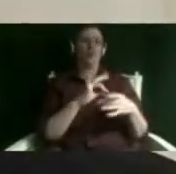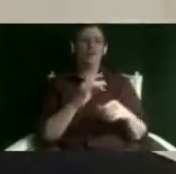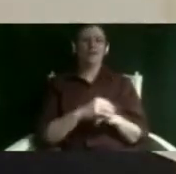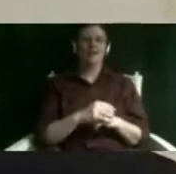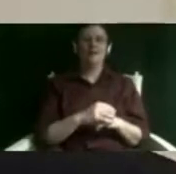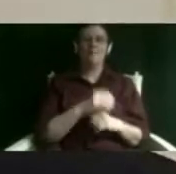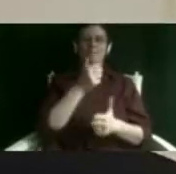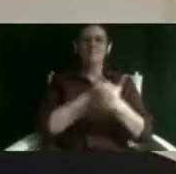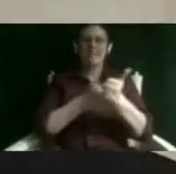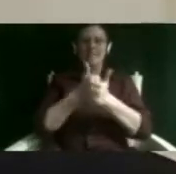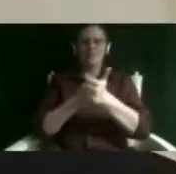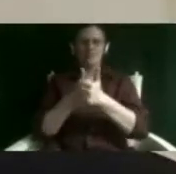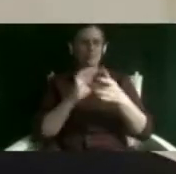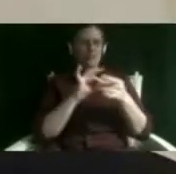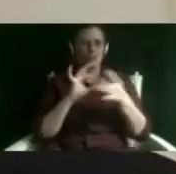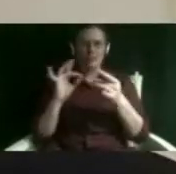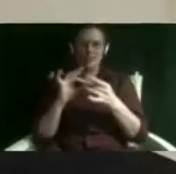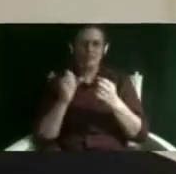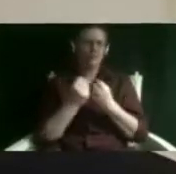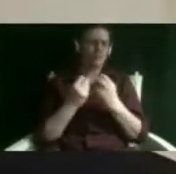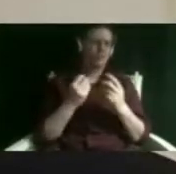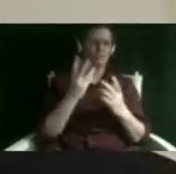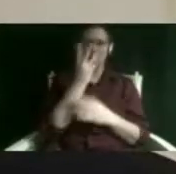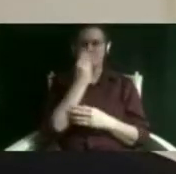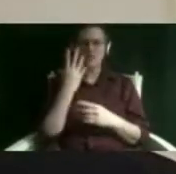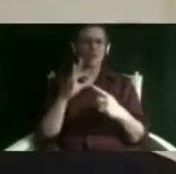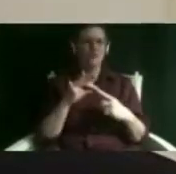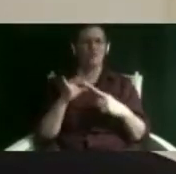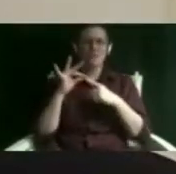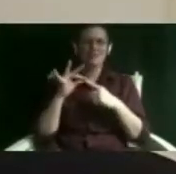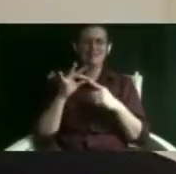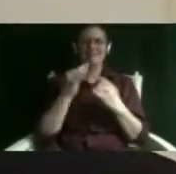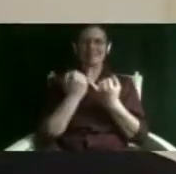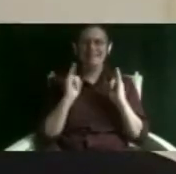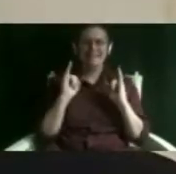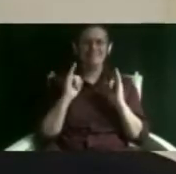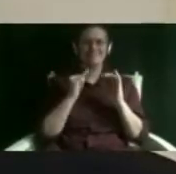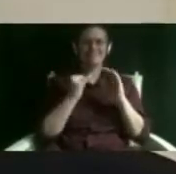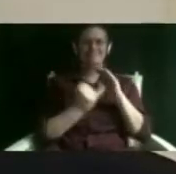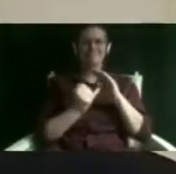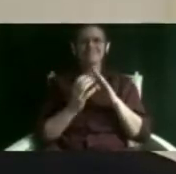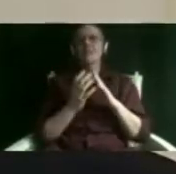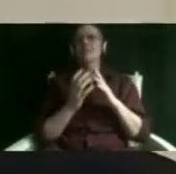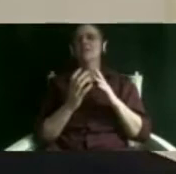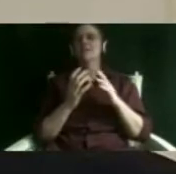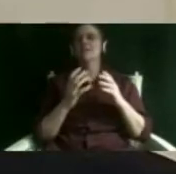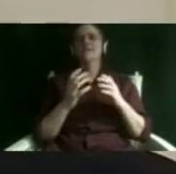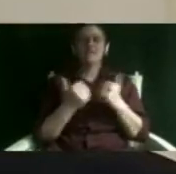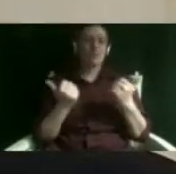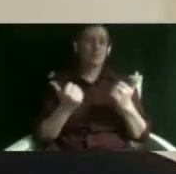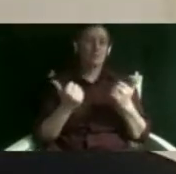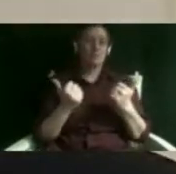so beautifully uniquely ours um so you know there was coming out is not straight in high school uh